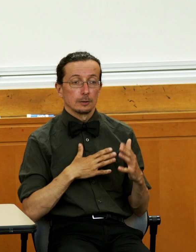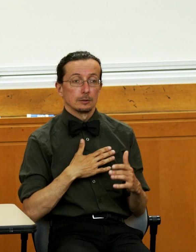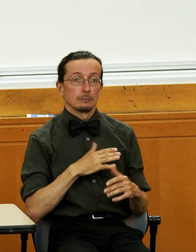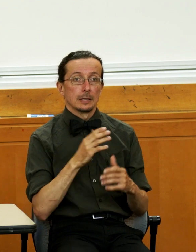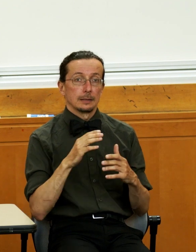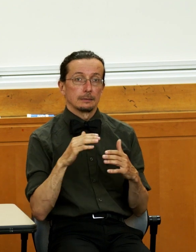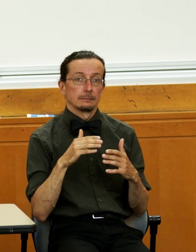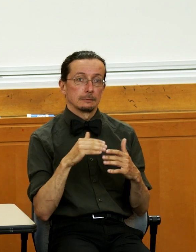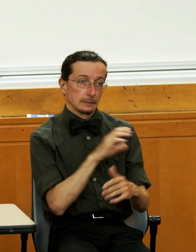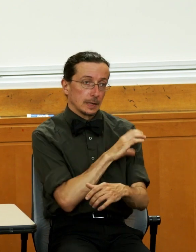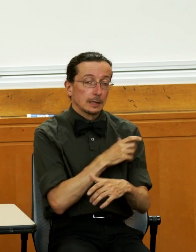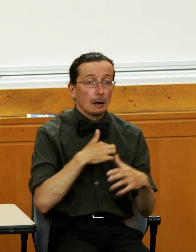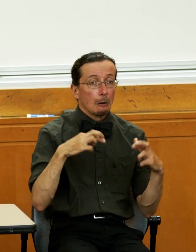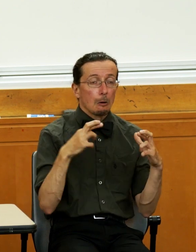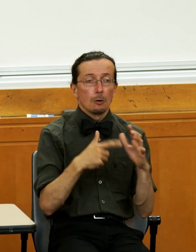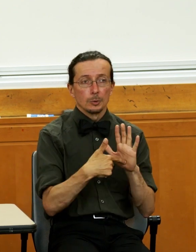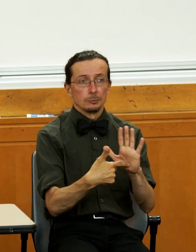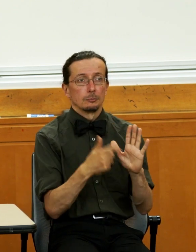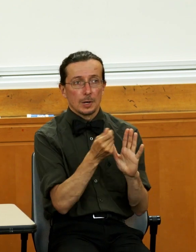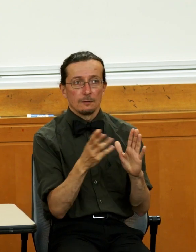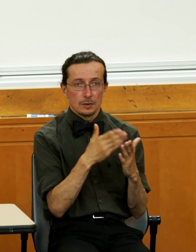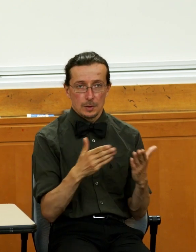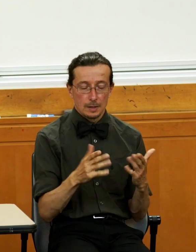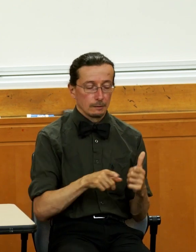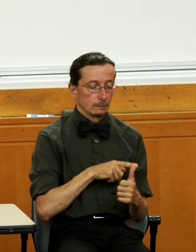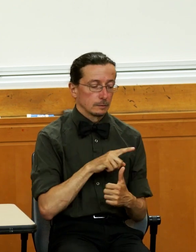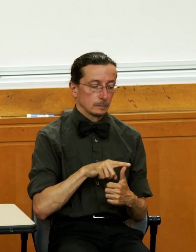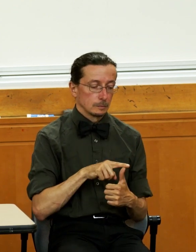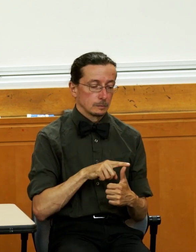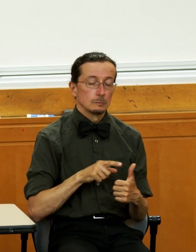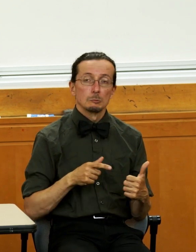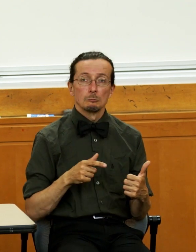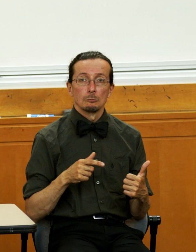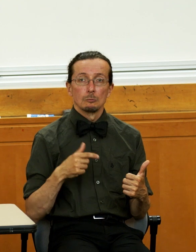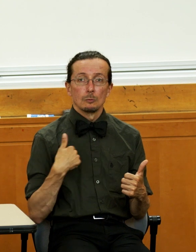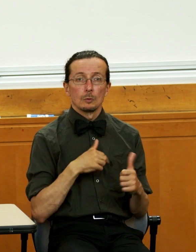I hope to signify a few things. One, that we did the type of racial and